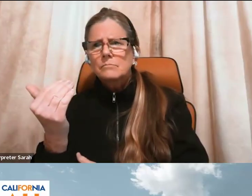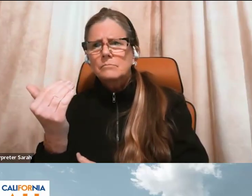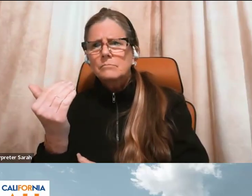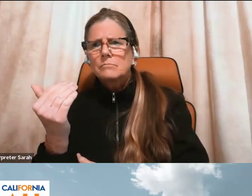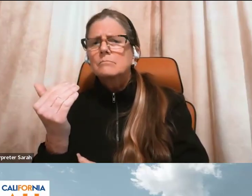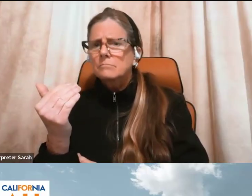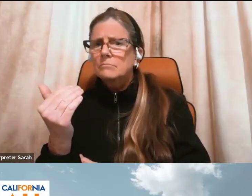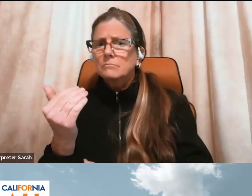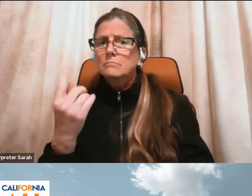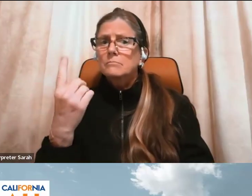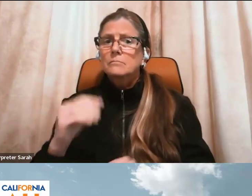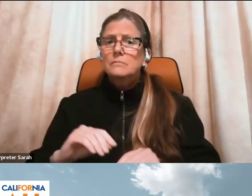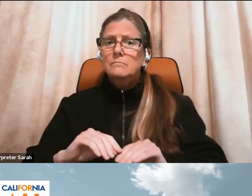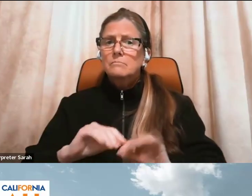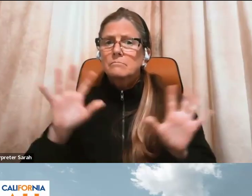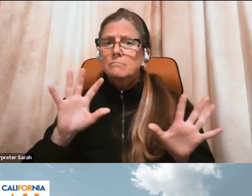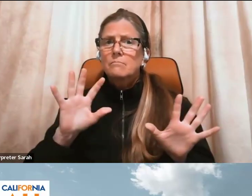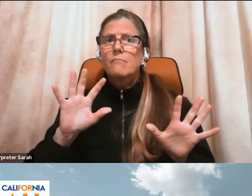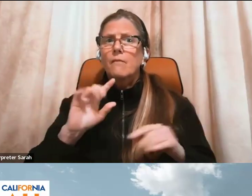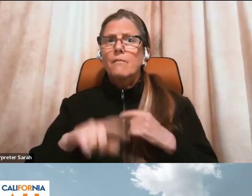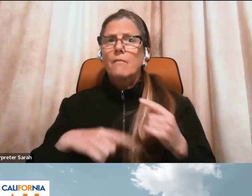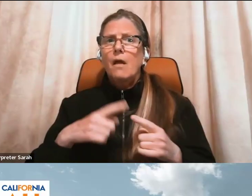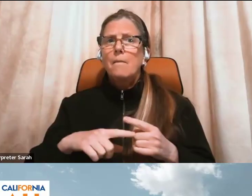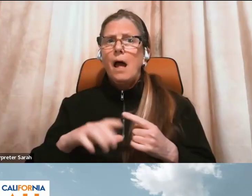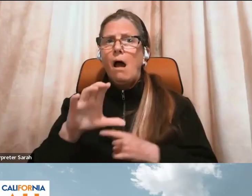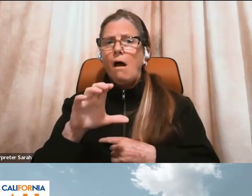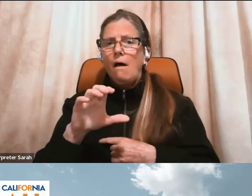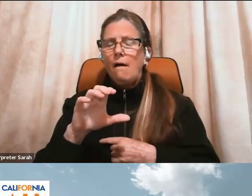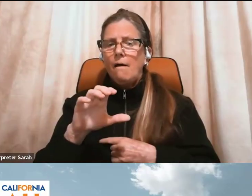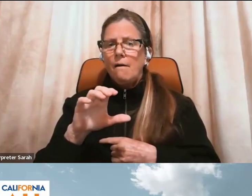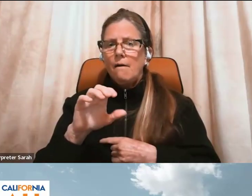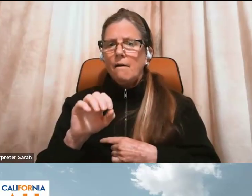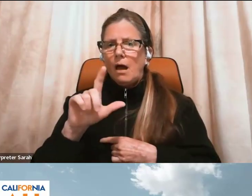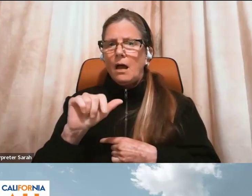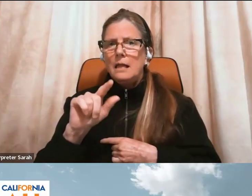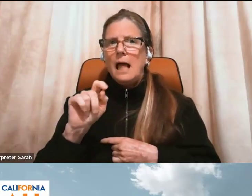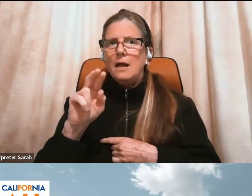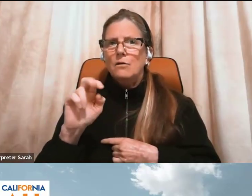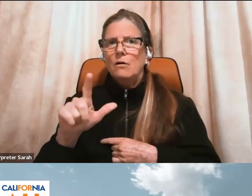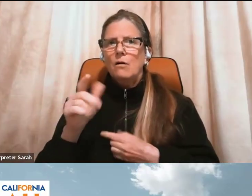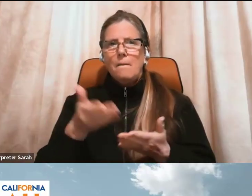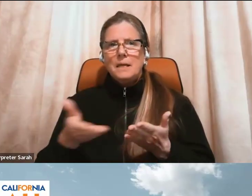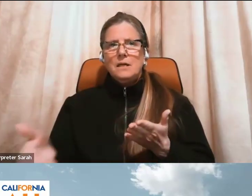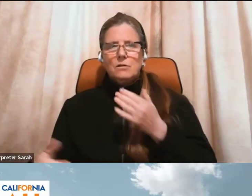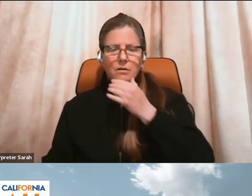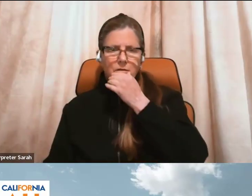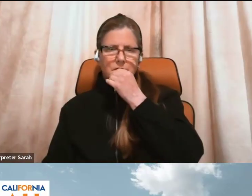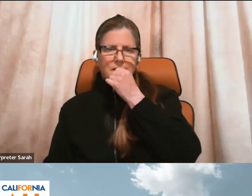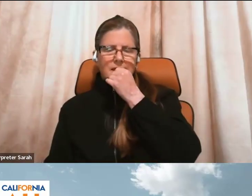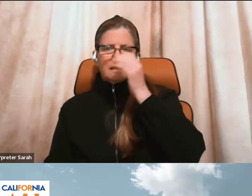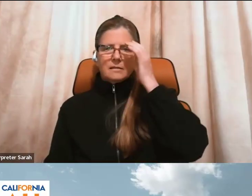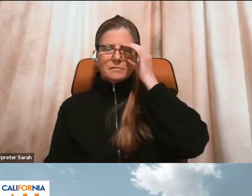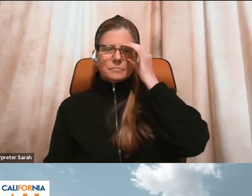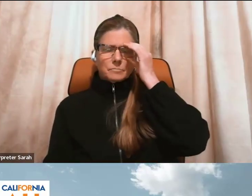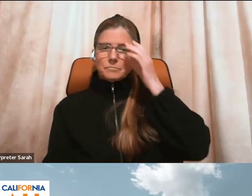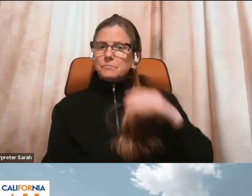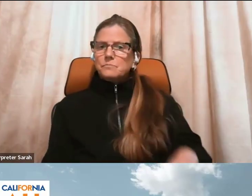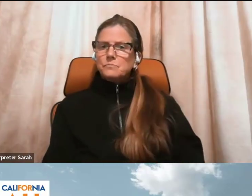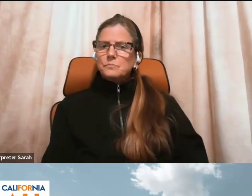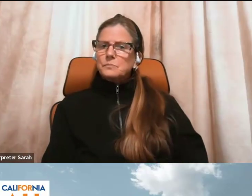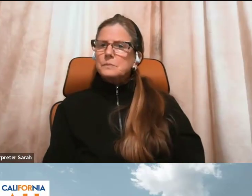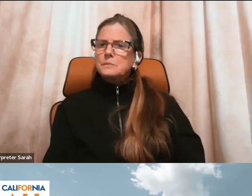referring to the collateral materials is what he was referring to. So, perhaps the one-pager that